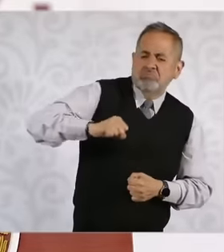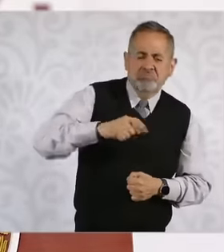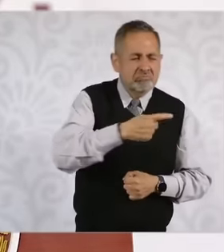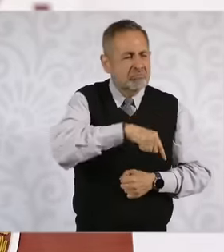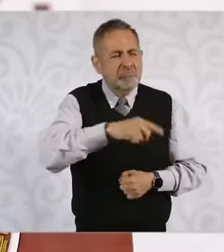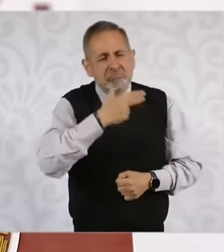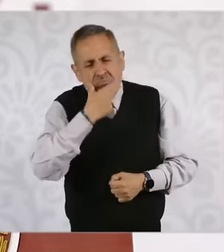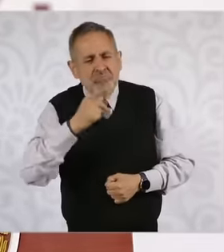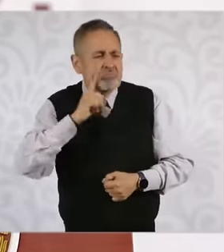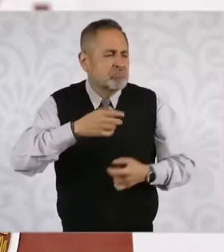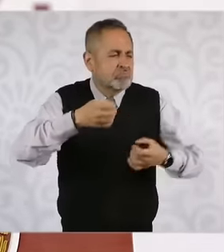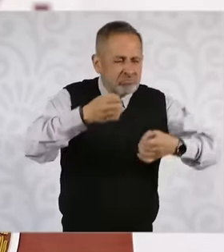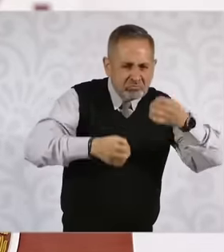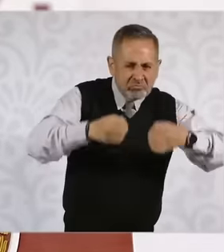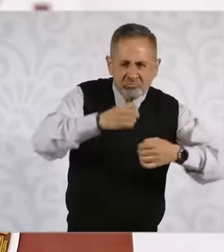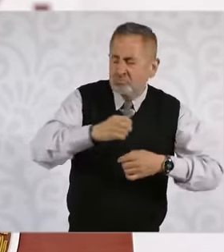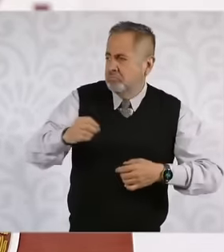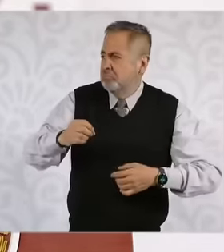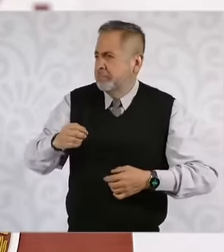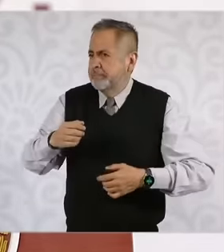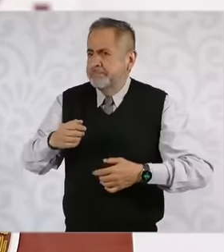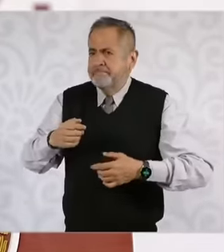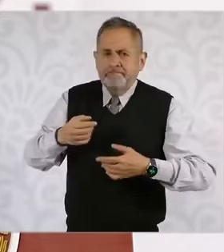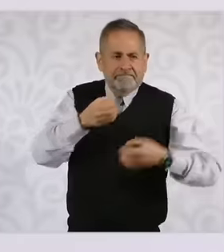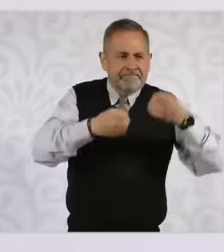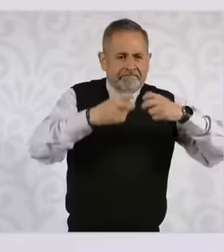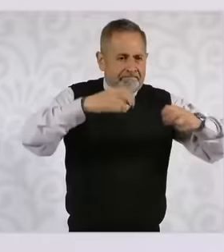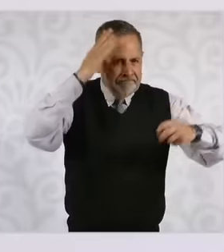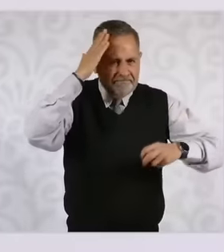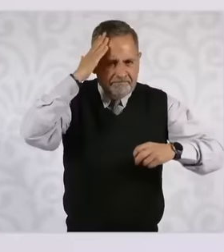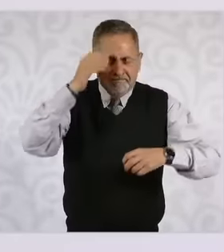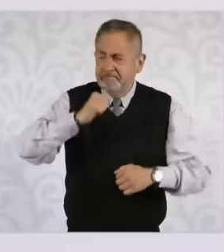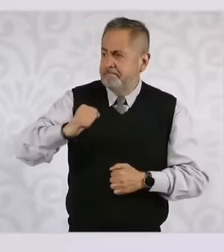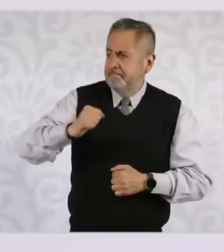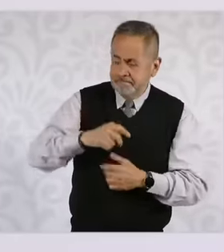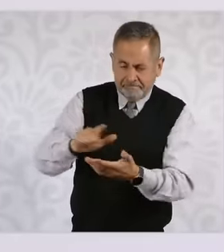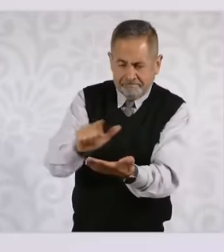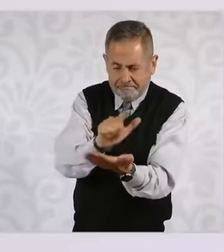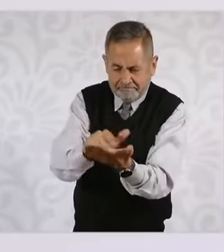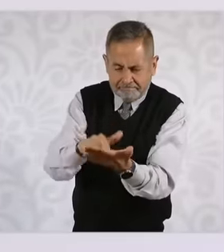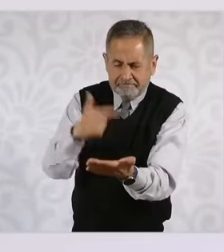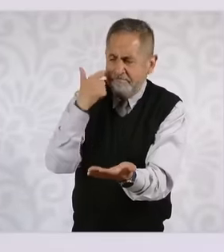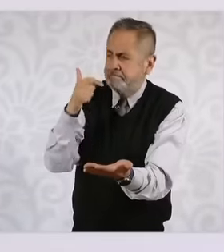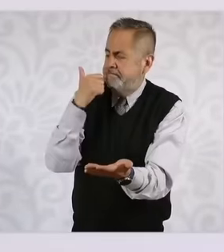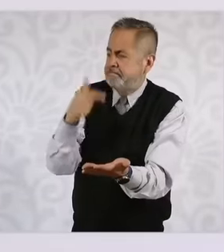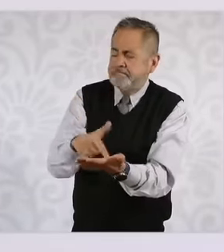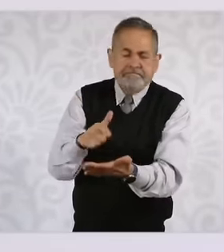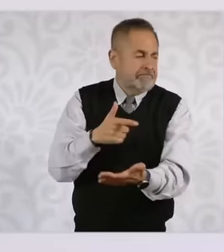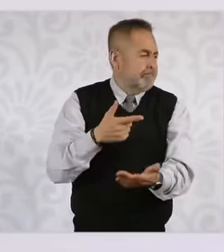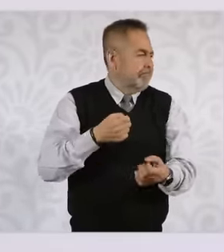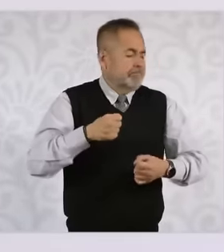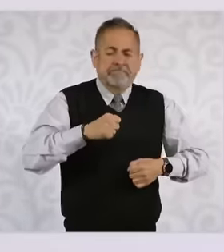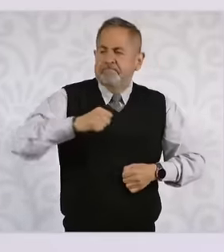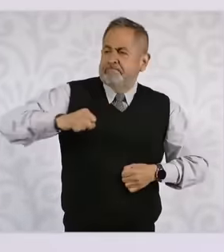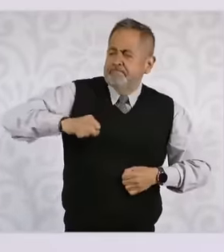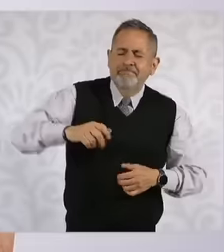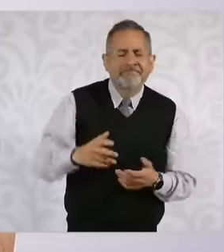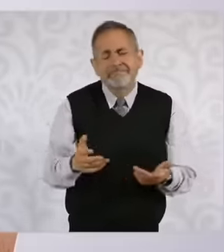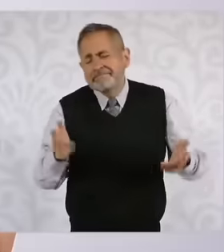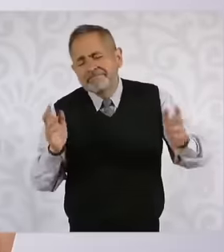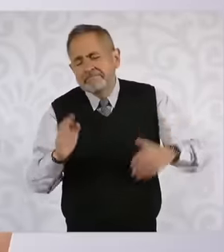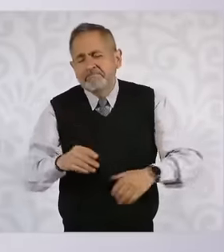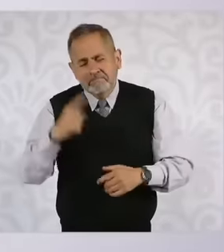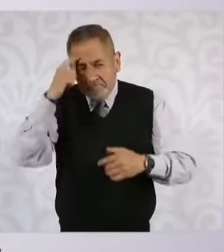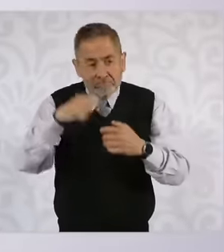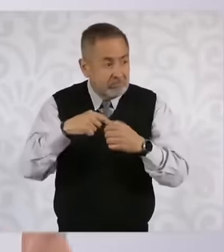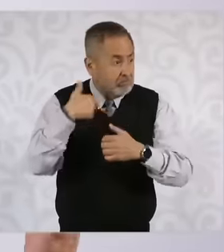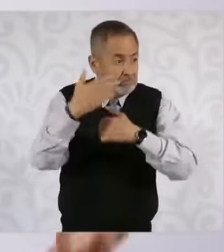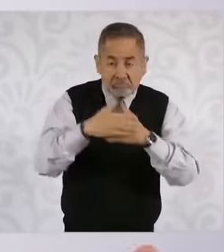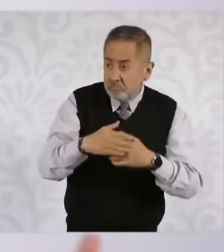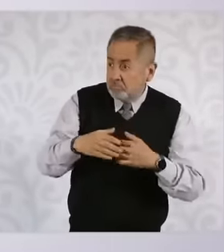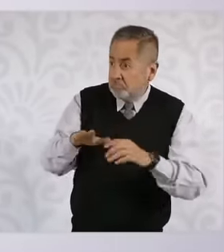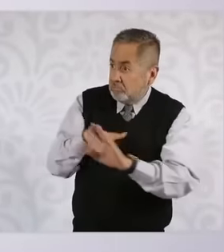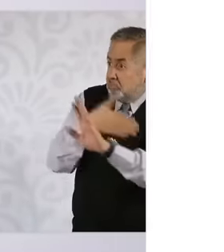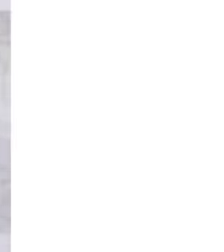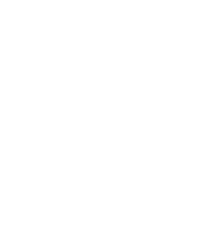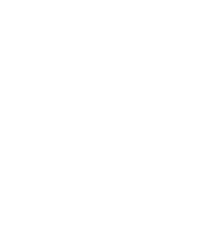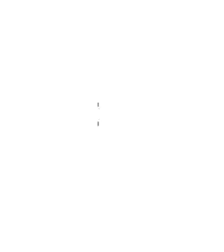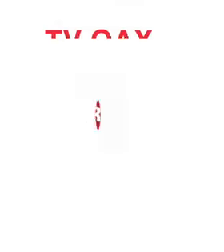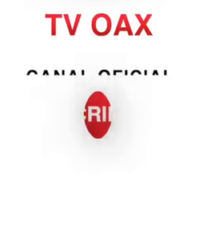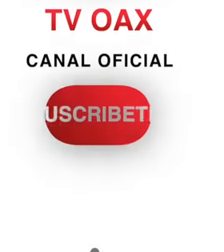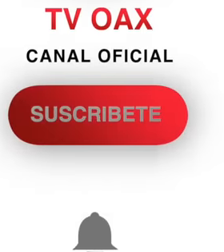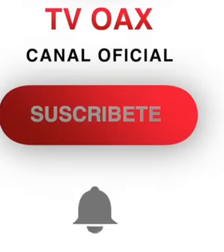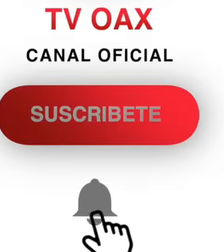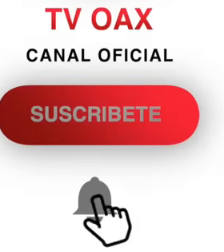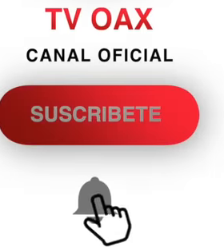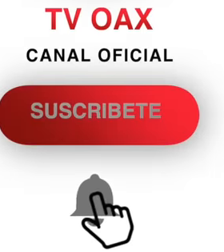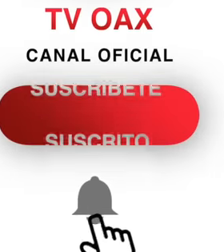against or ministers against the reform We won by a very large